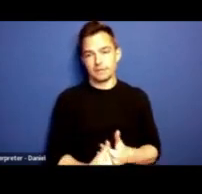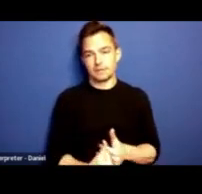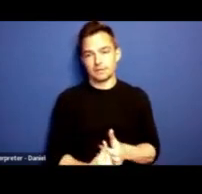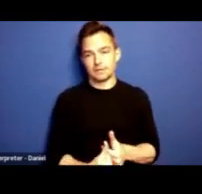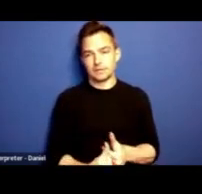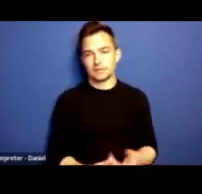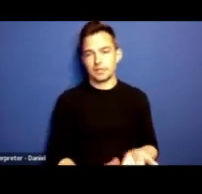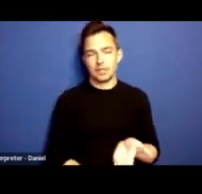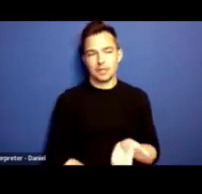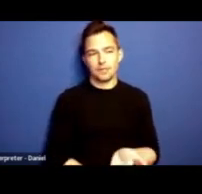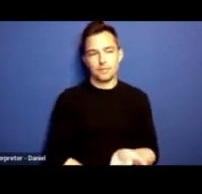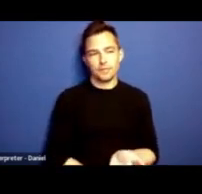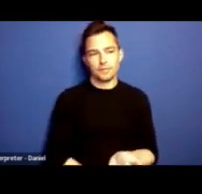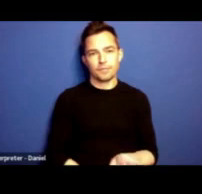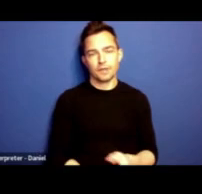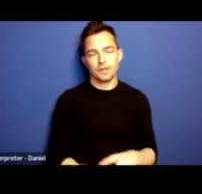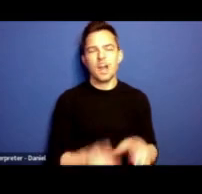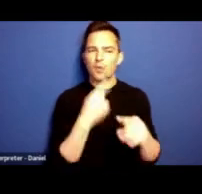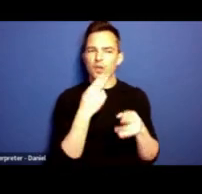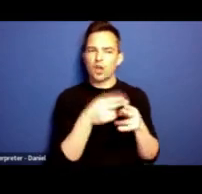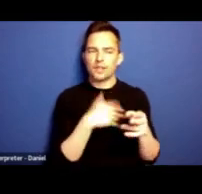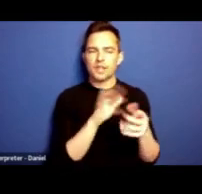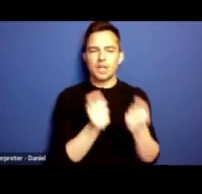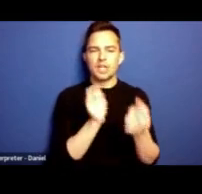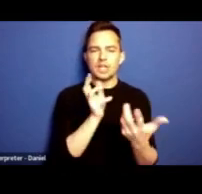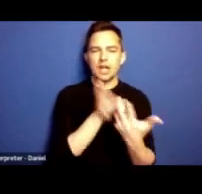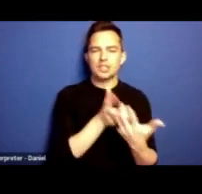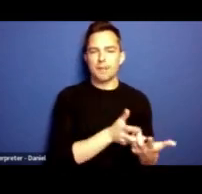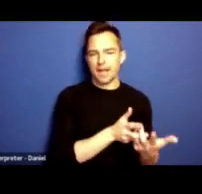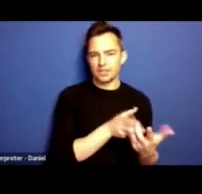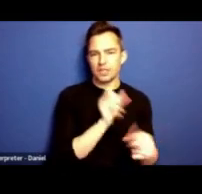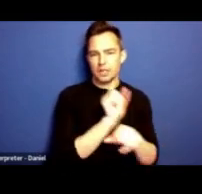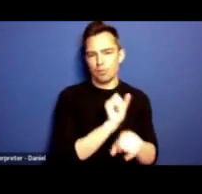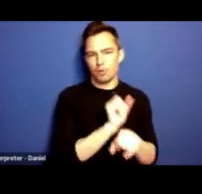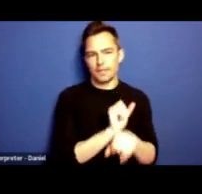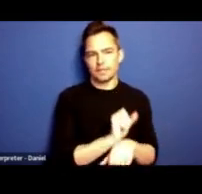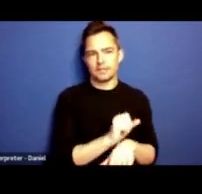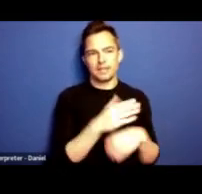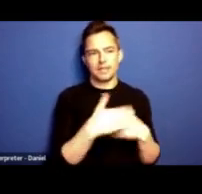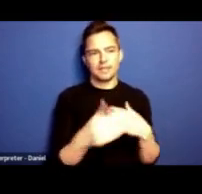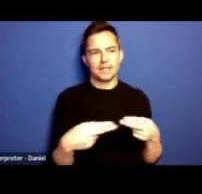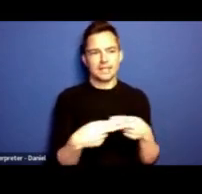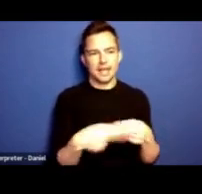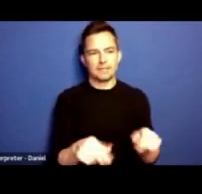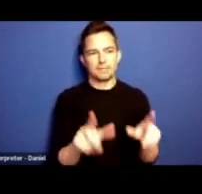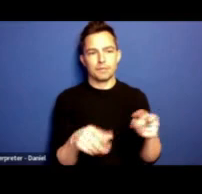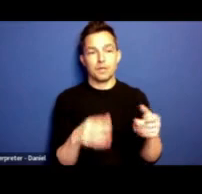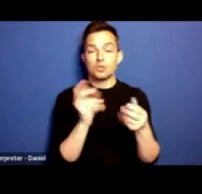Customized Employment. Go to the next slide, please. Now customize employment doesn't